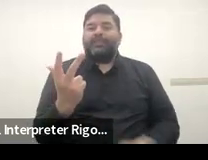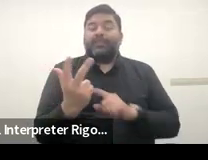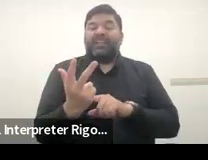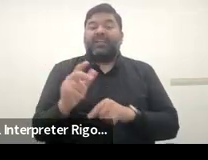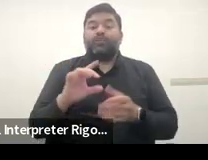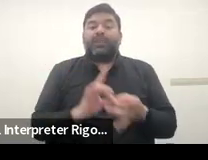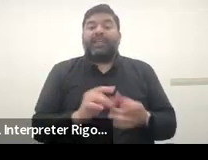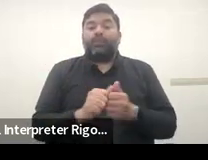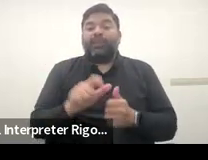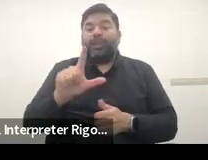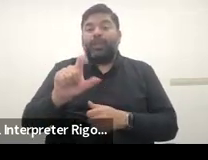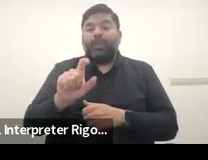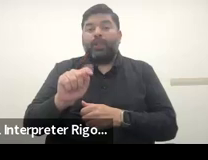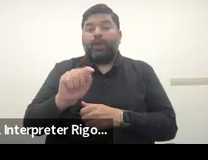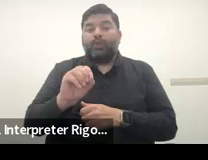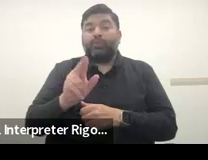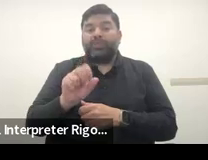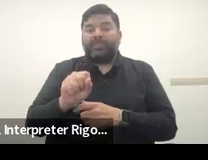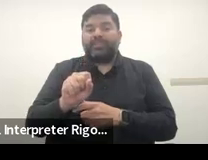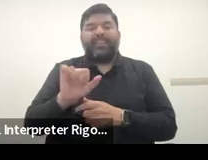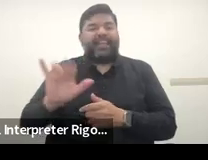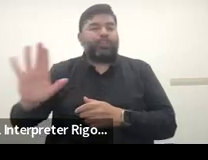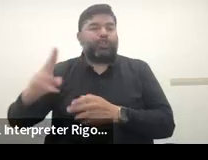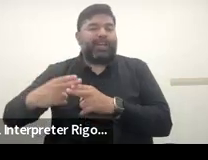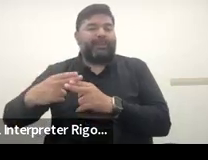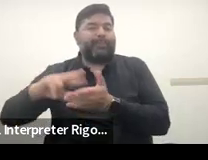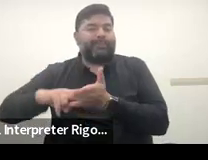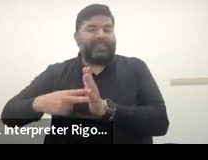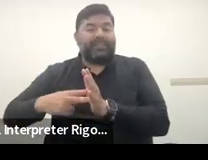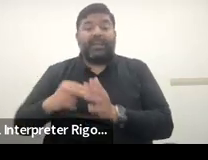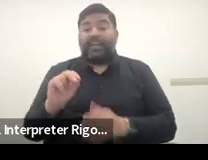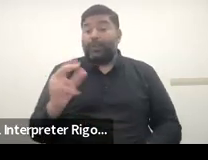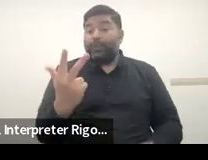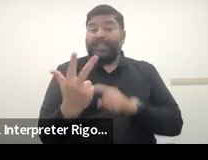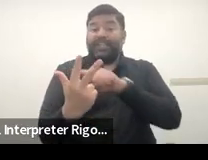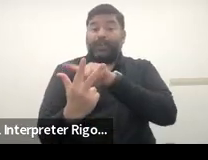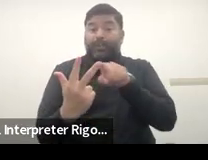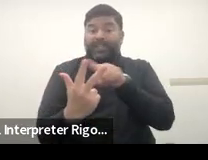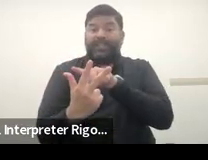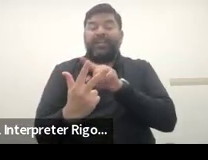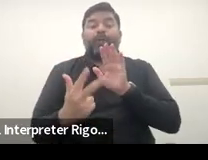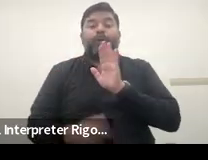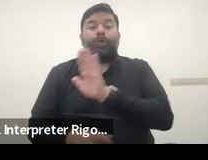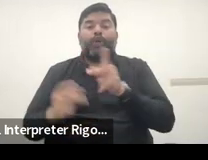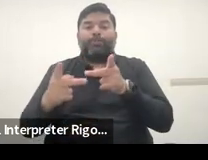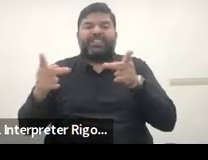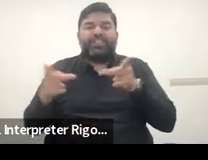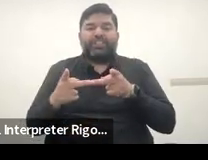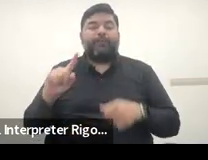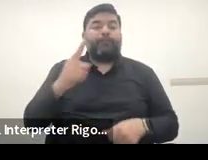Kamala's name means and the three comes from her position as the first woman, first Black